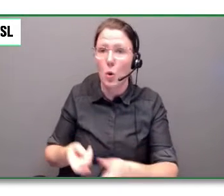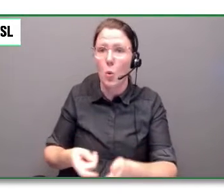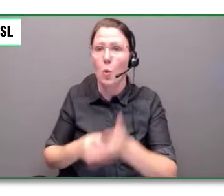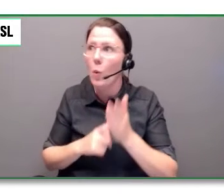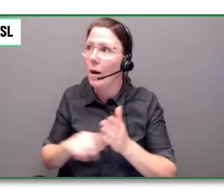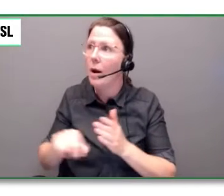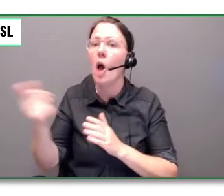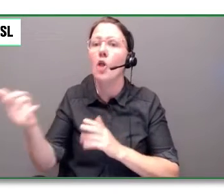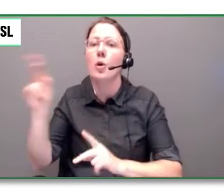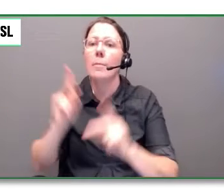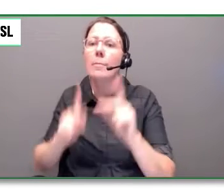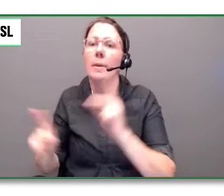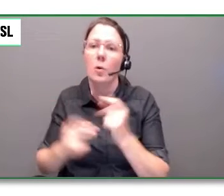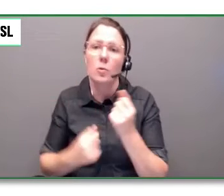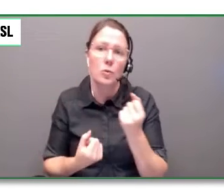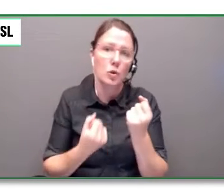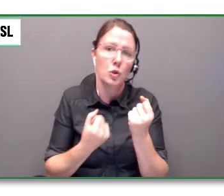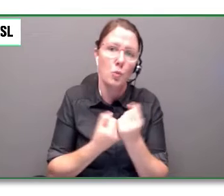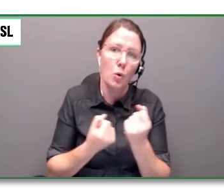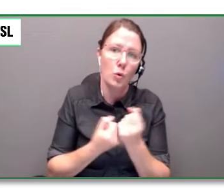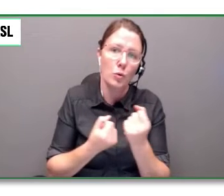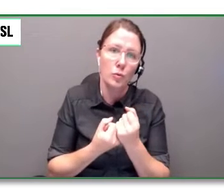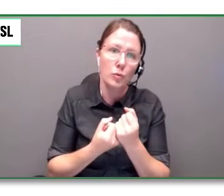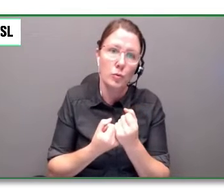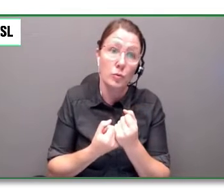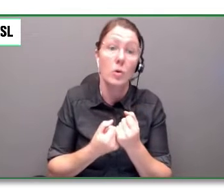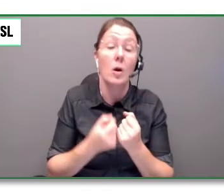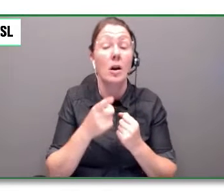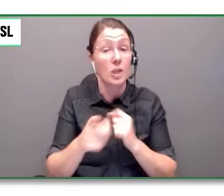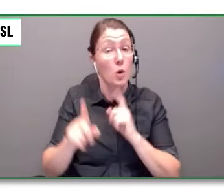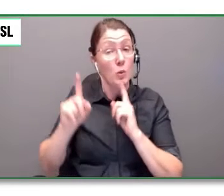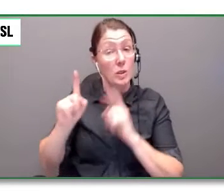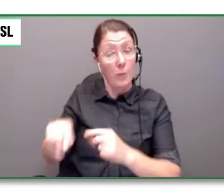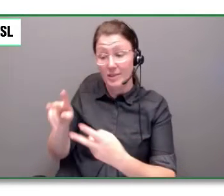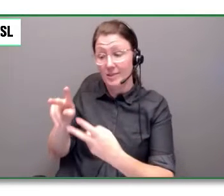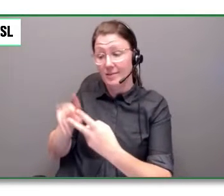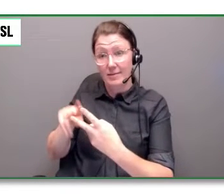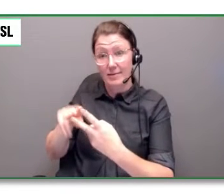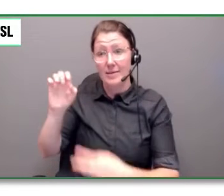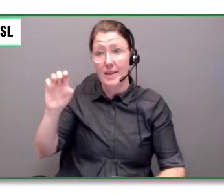addresses Emerson and Thoreau. She says: "The two craftsmen of our national mental